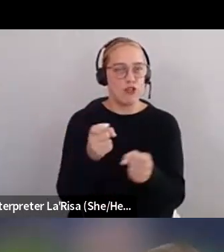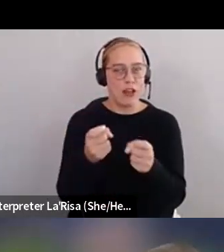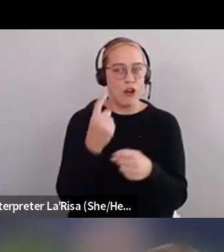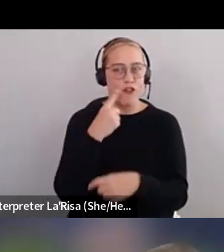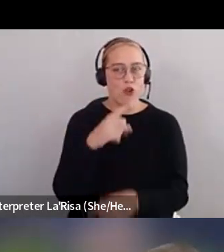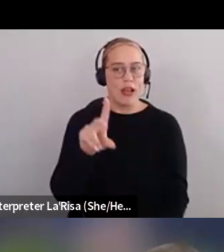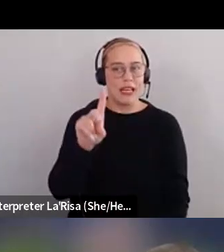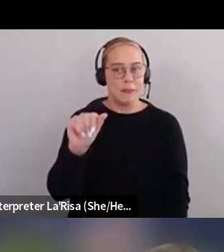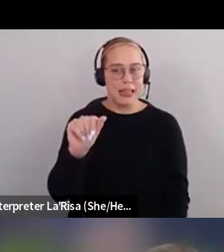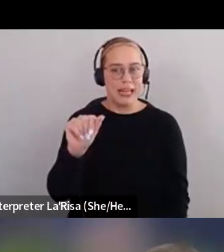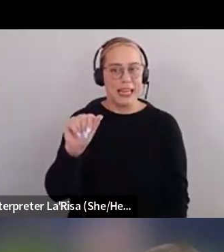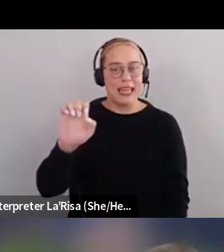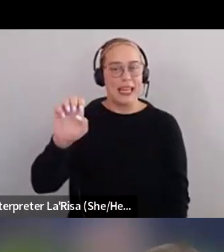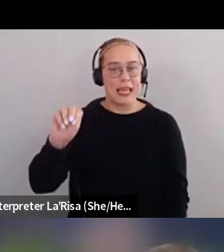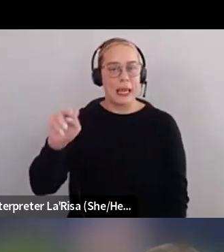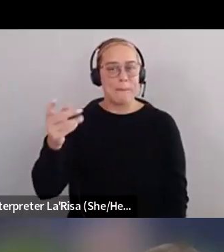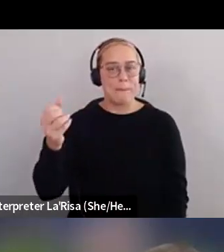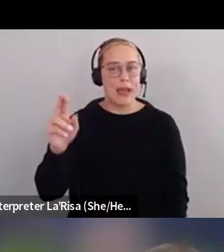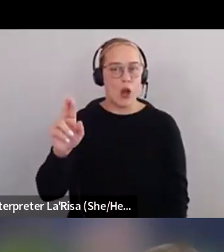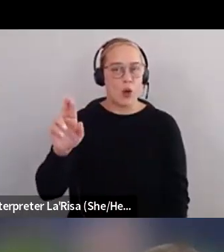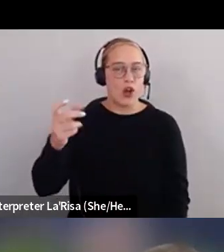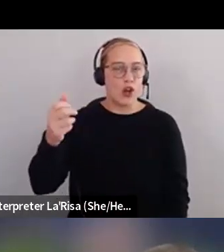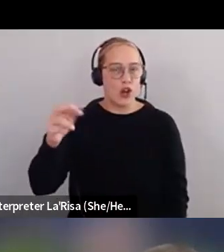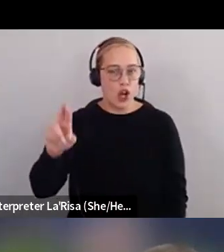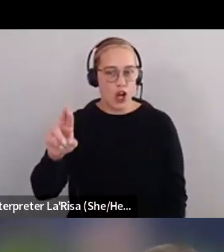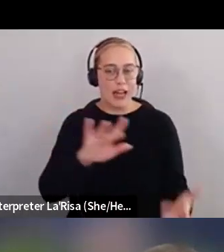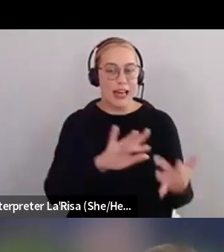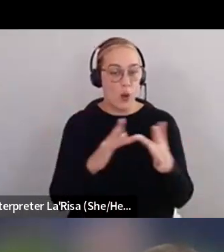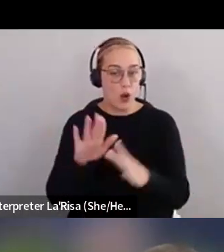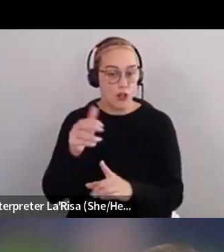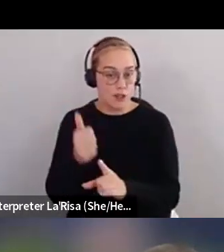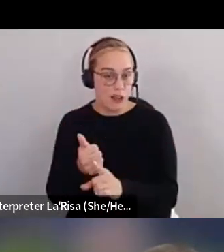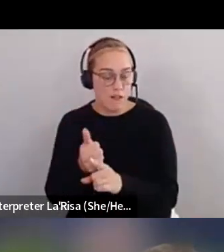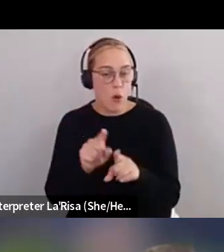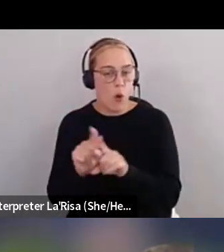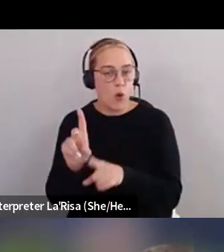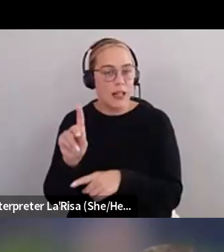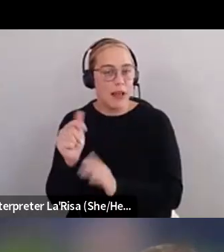presenters this evening, Stephanie Woodward, she is the executive director